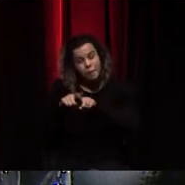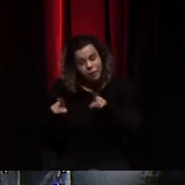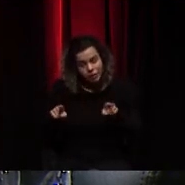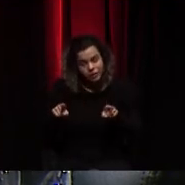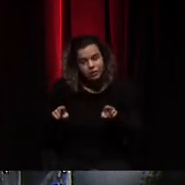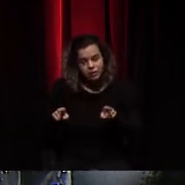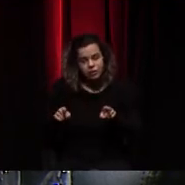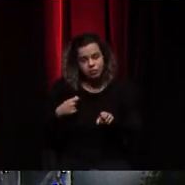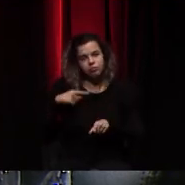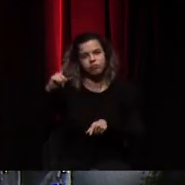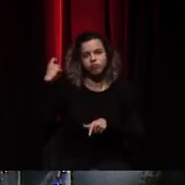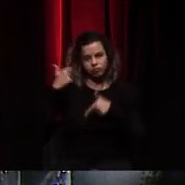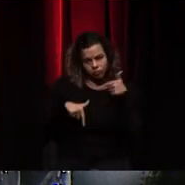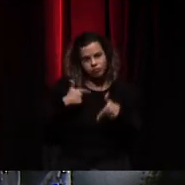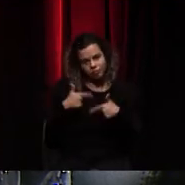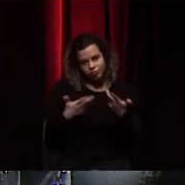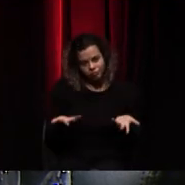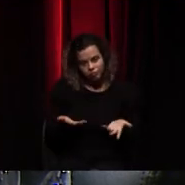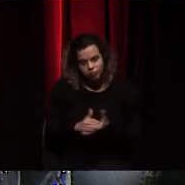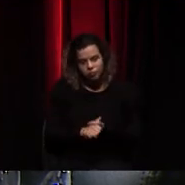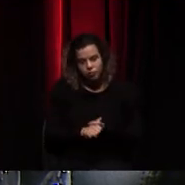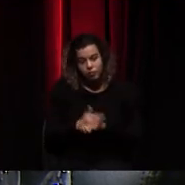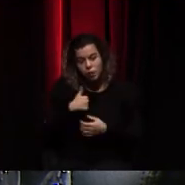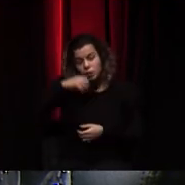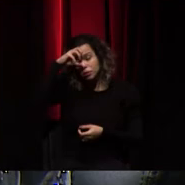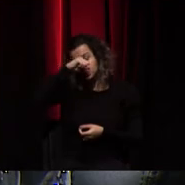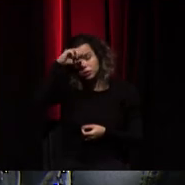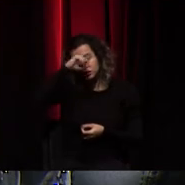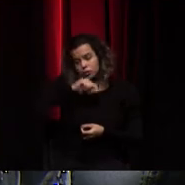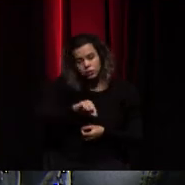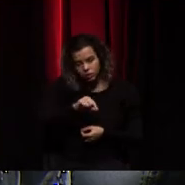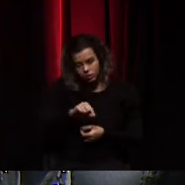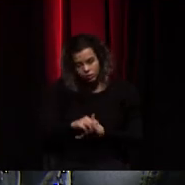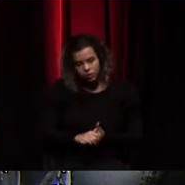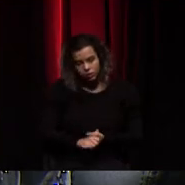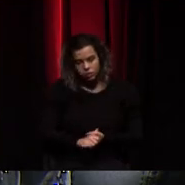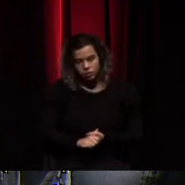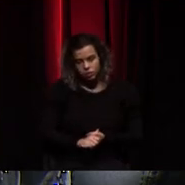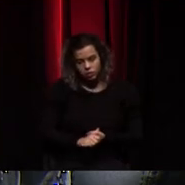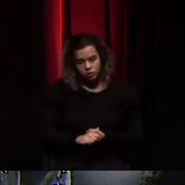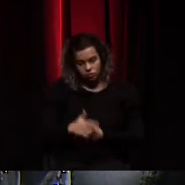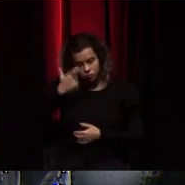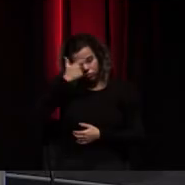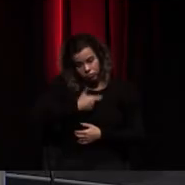but what I learnt as journalist